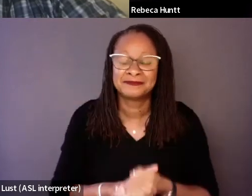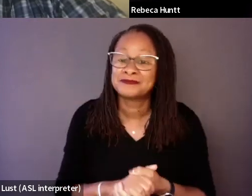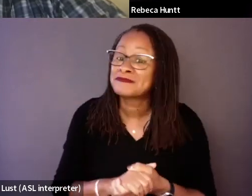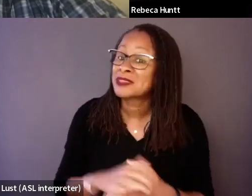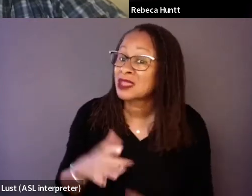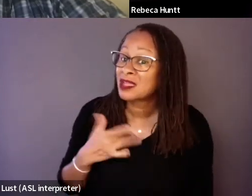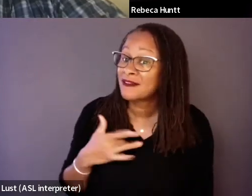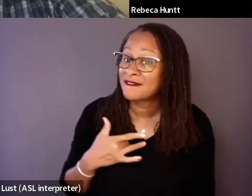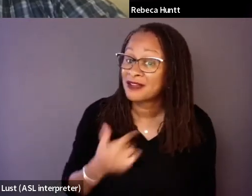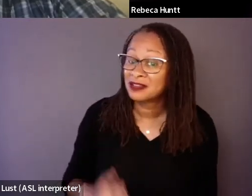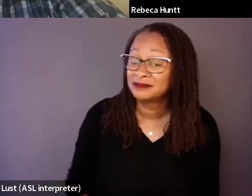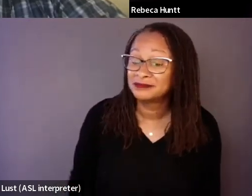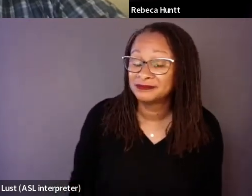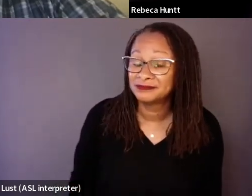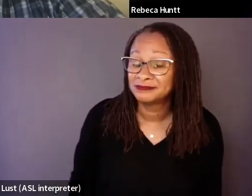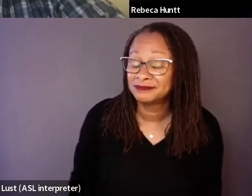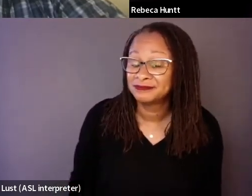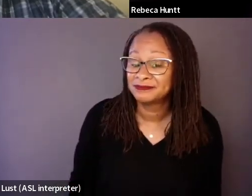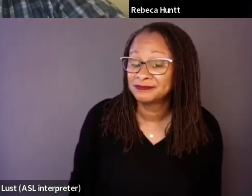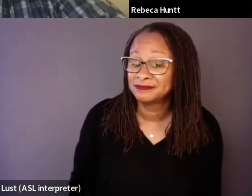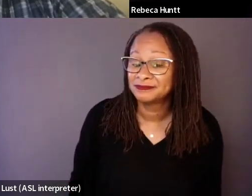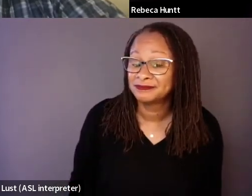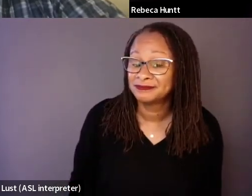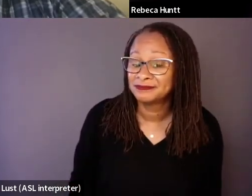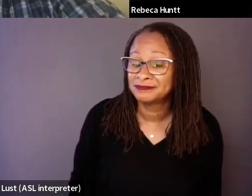and in that sense, did you feel like -- did you learn something unique about yourself in the making?